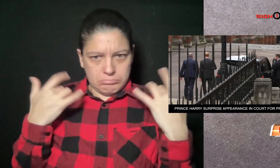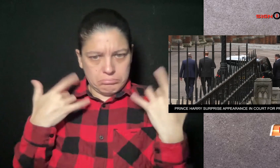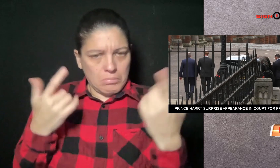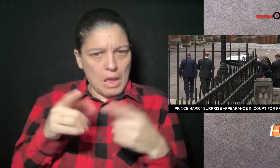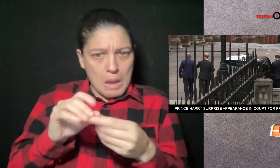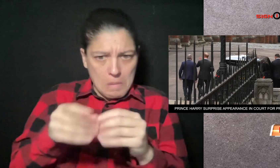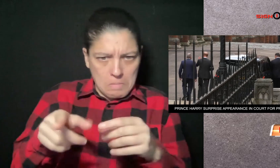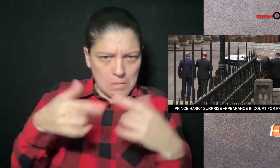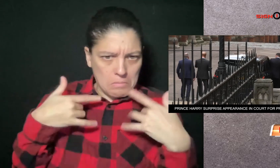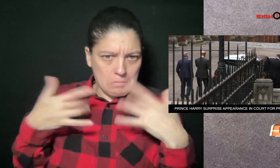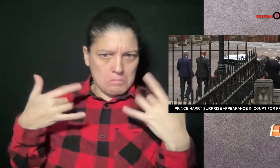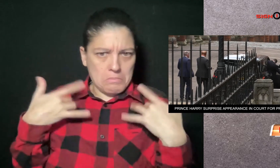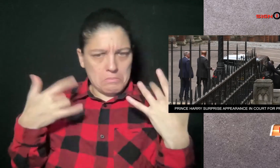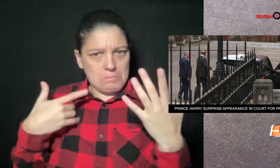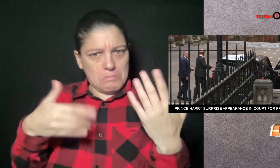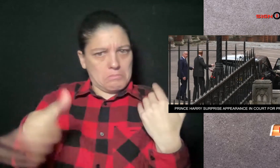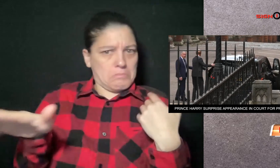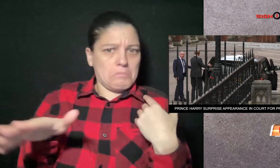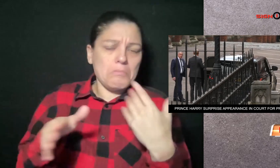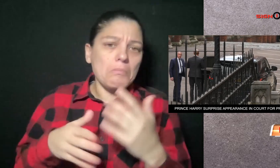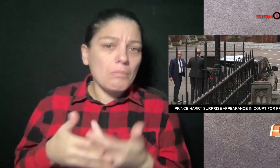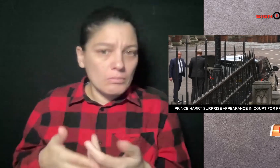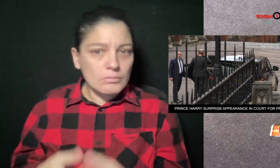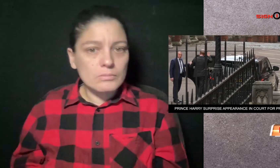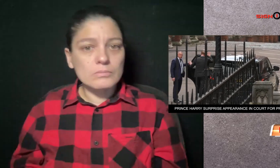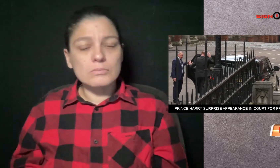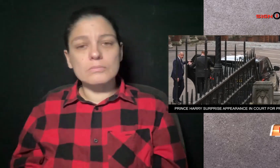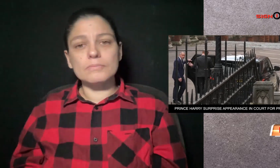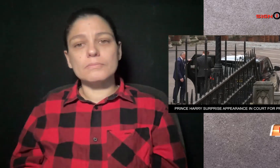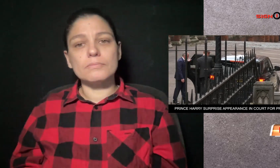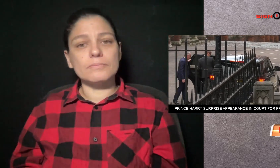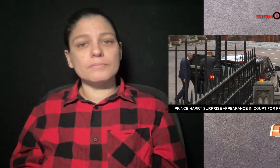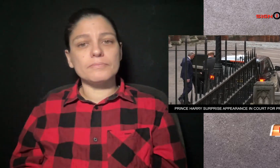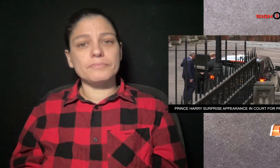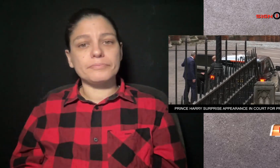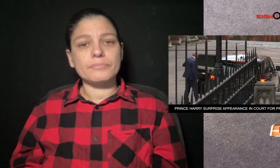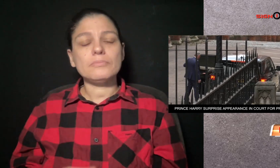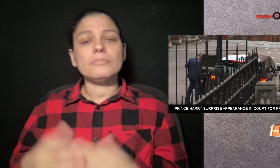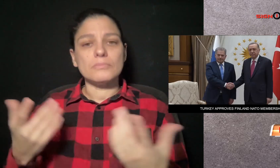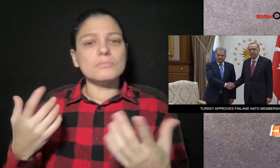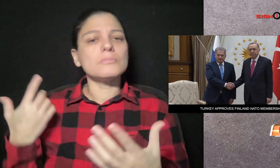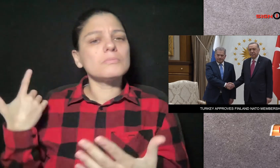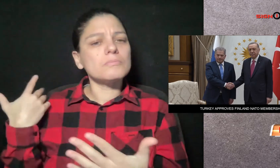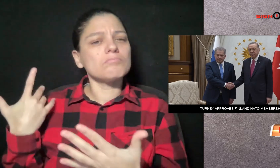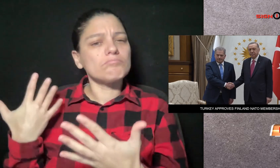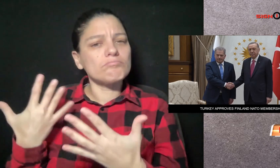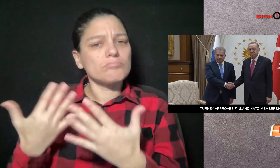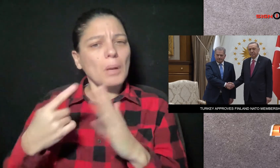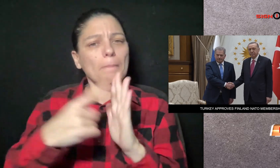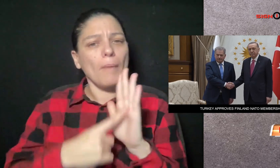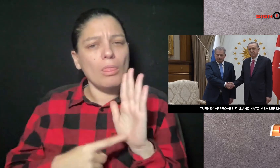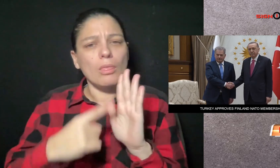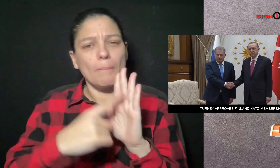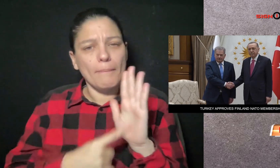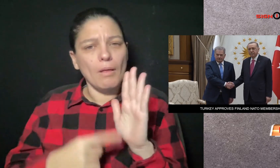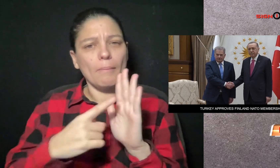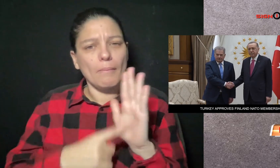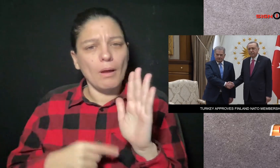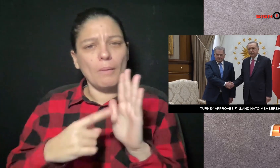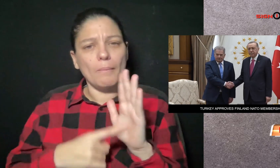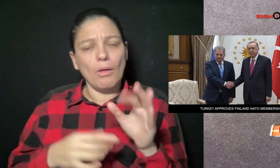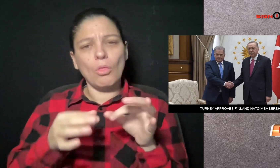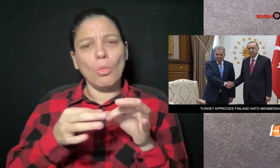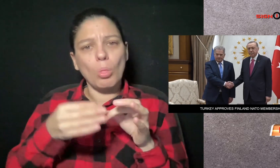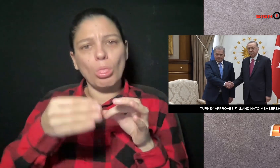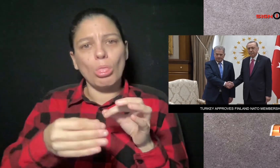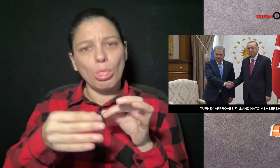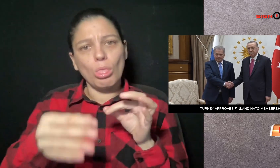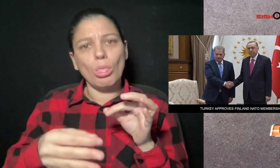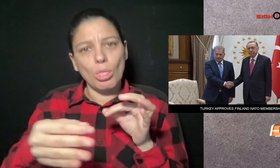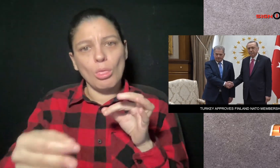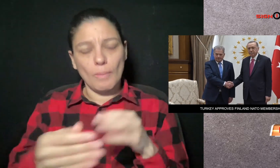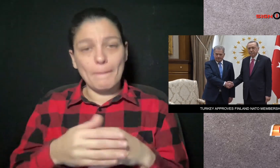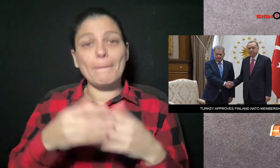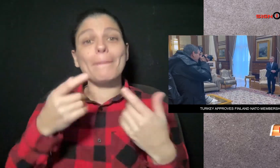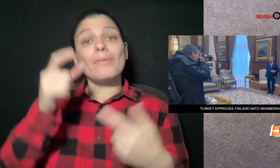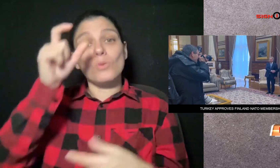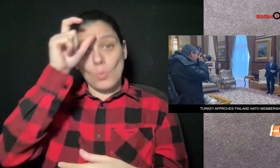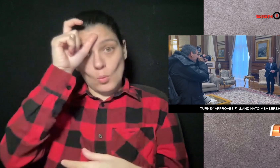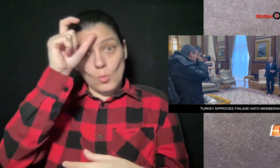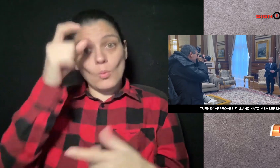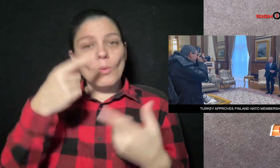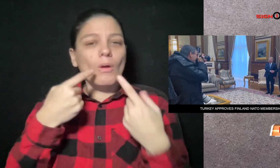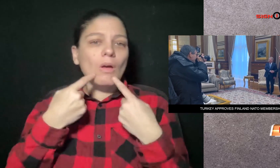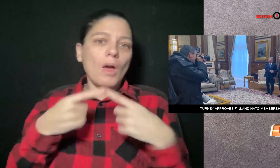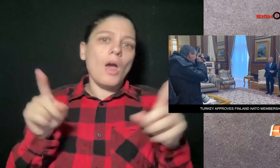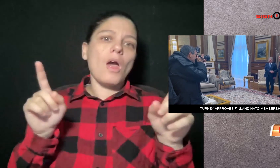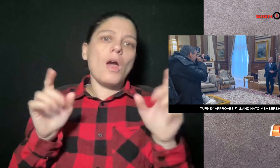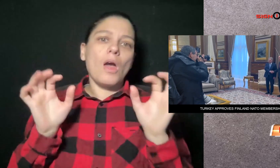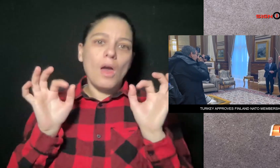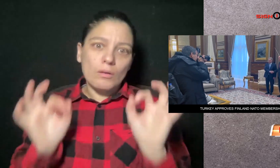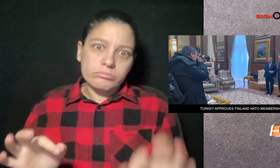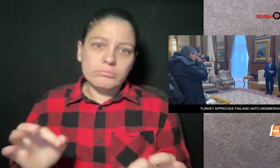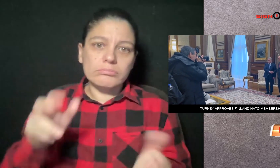to have the case thrown out after months of delays Turkey has approved Finland's bid to